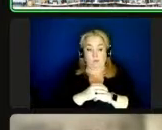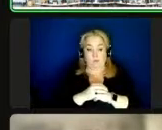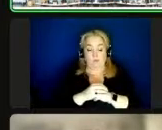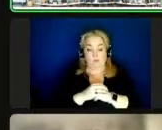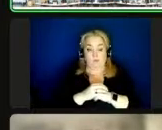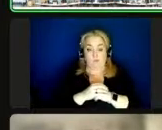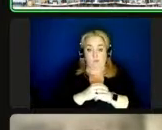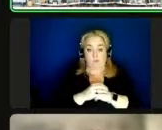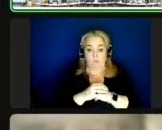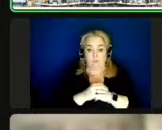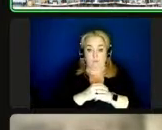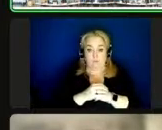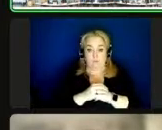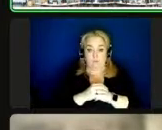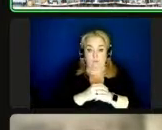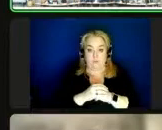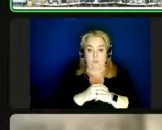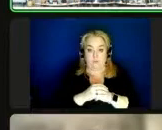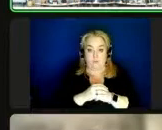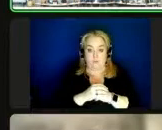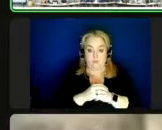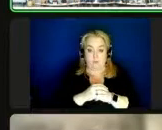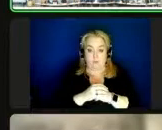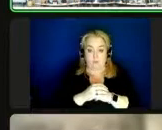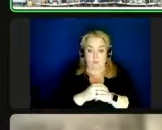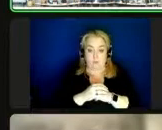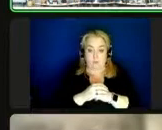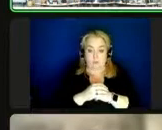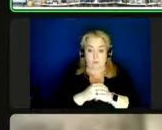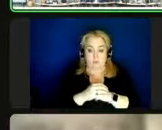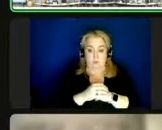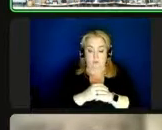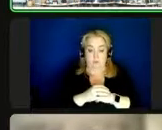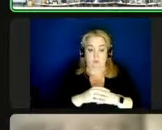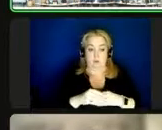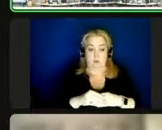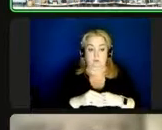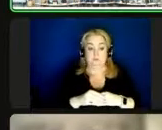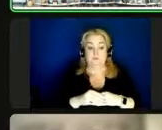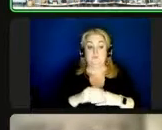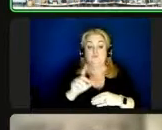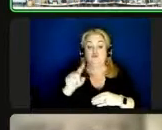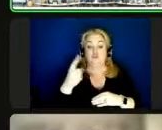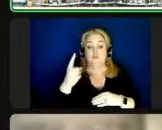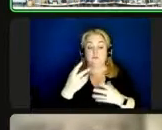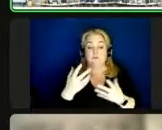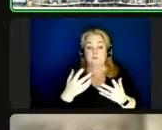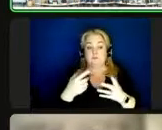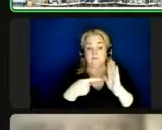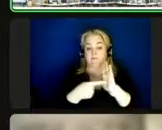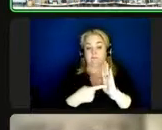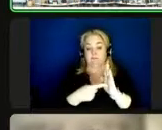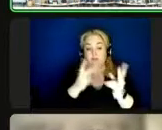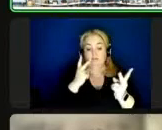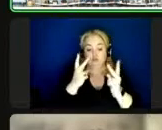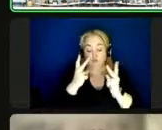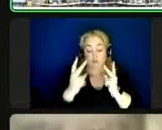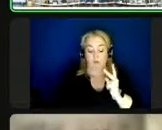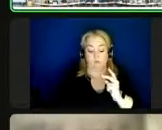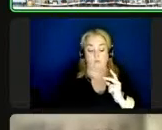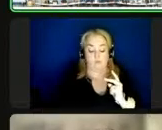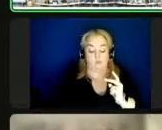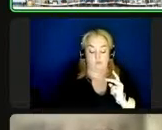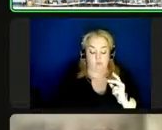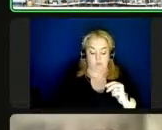THE BUDGET COMMITTEE WHATEVER